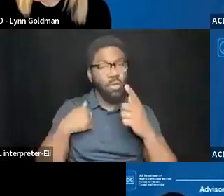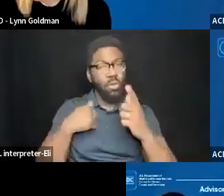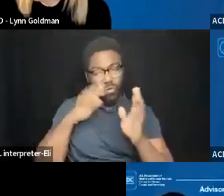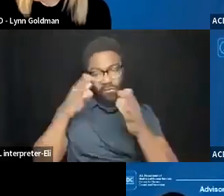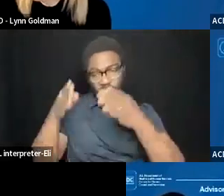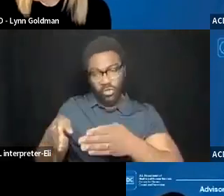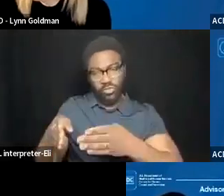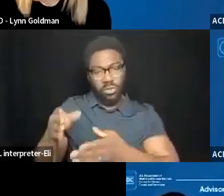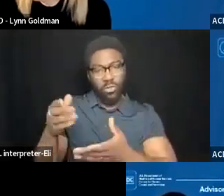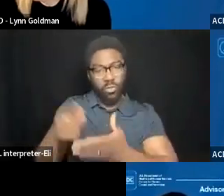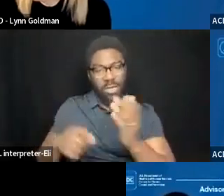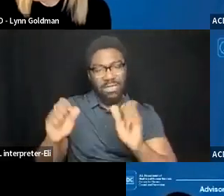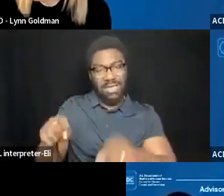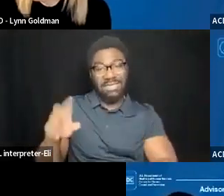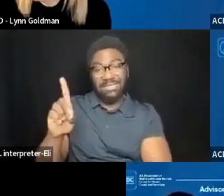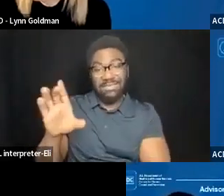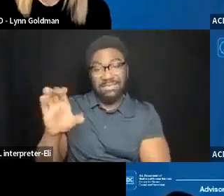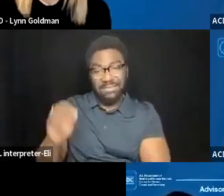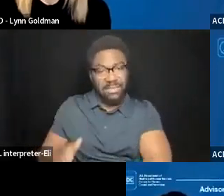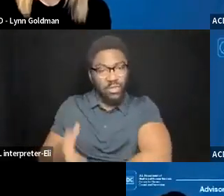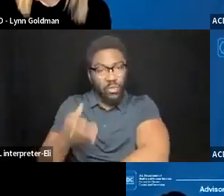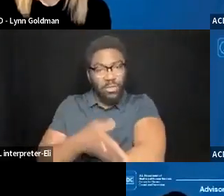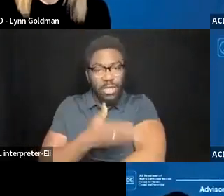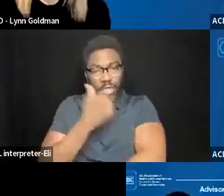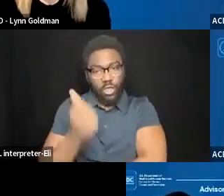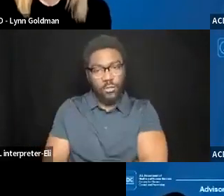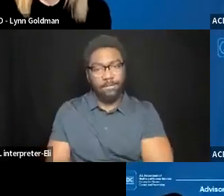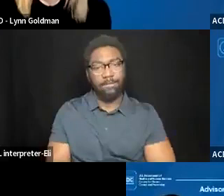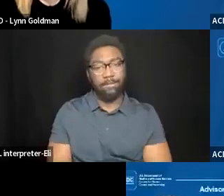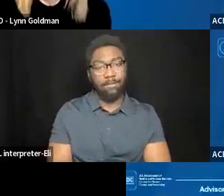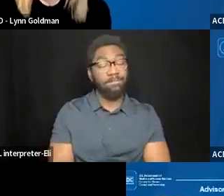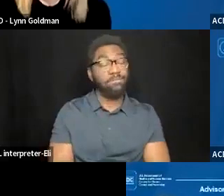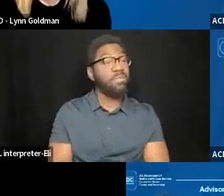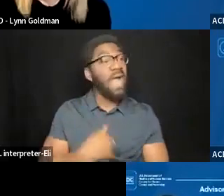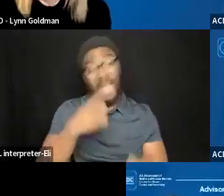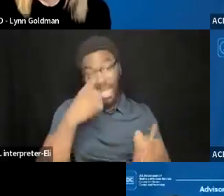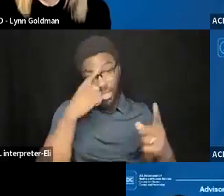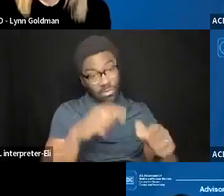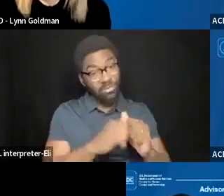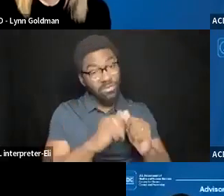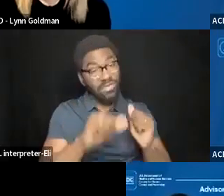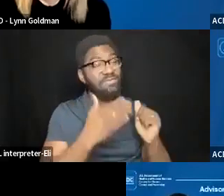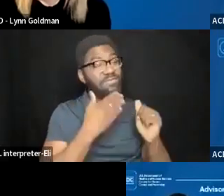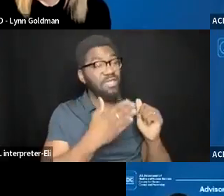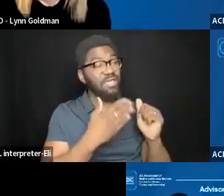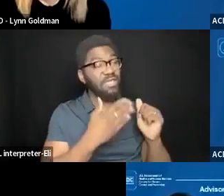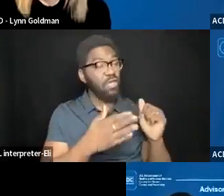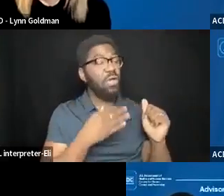And the issue that you raised is very important. Yeah, I agree with that, and thank you for that. I was just curious about your opinion